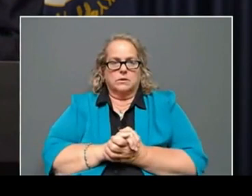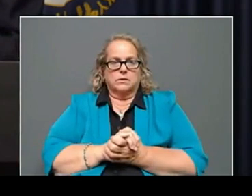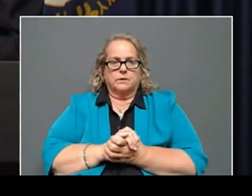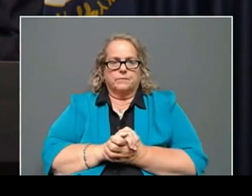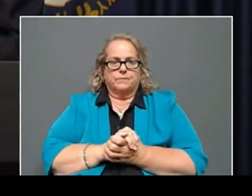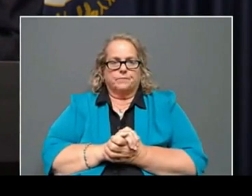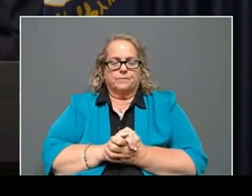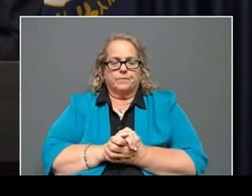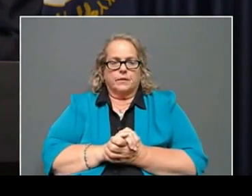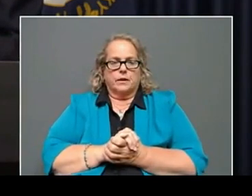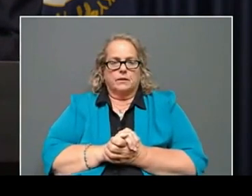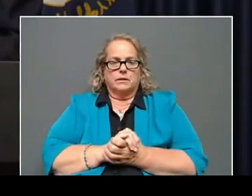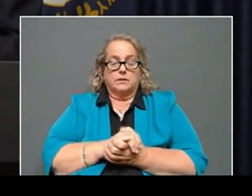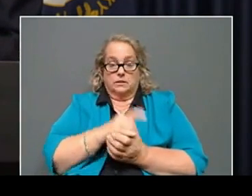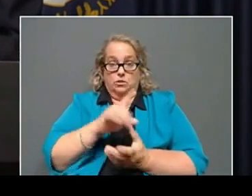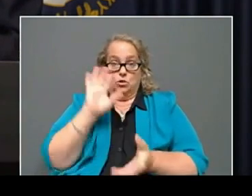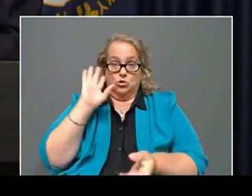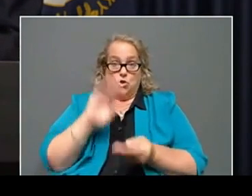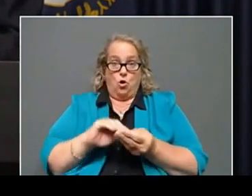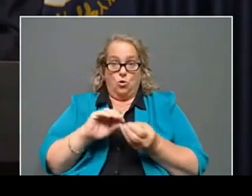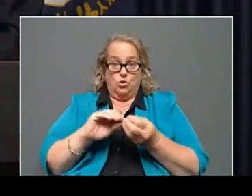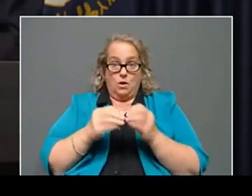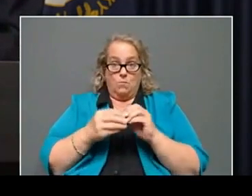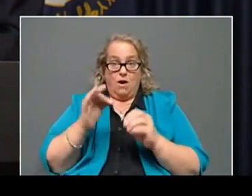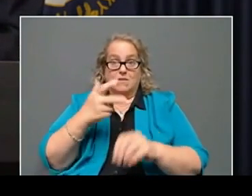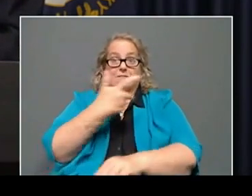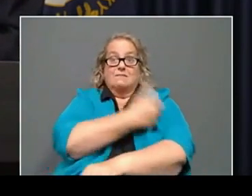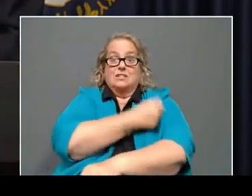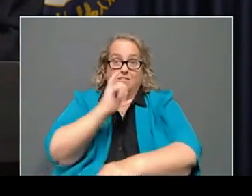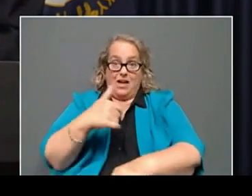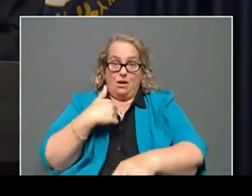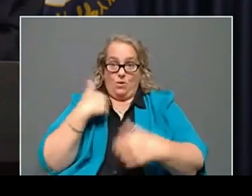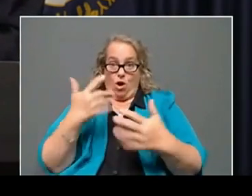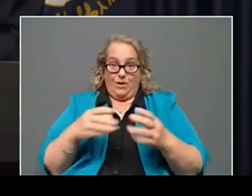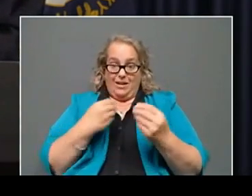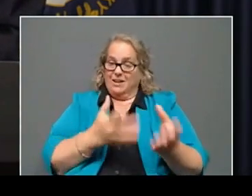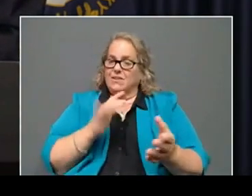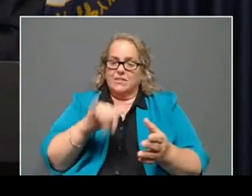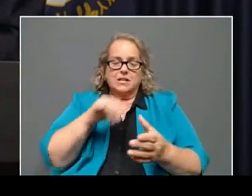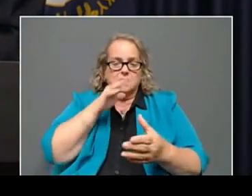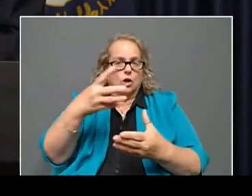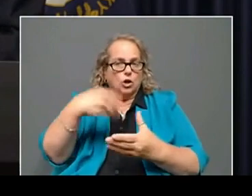vaccinations we've given, that doesn't include the out of state. Um, uh, folks